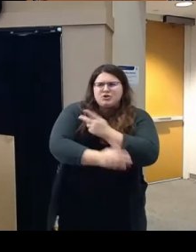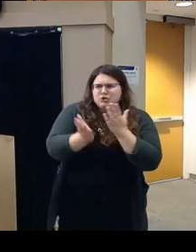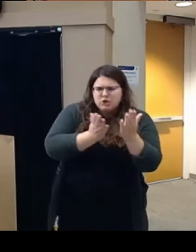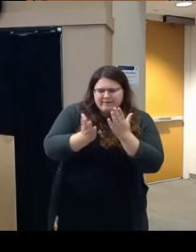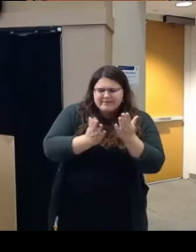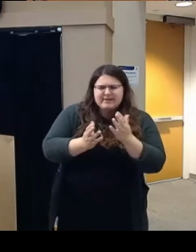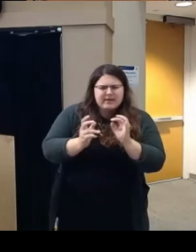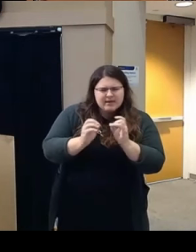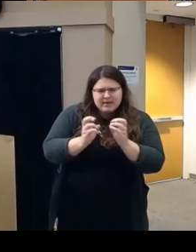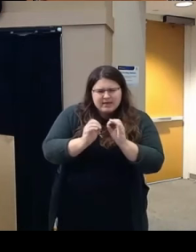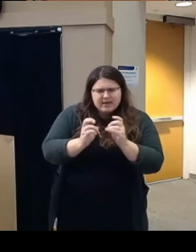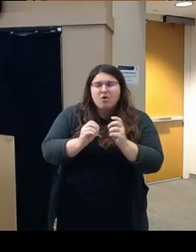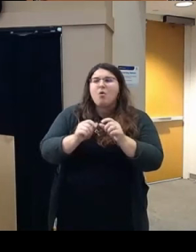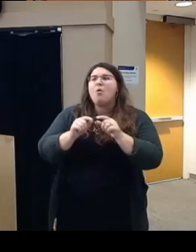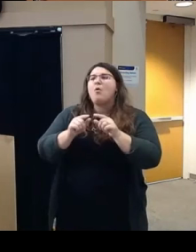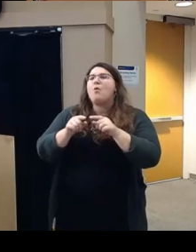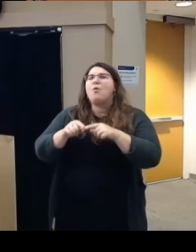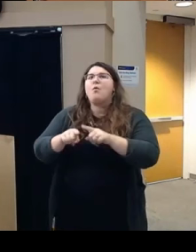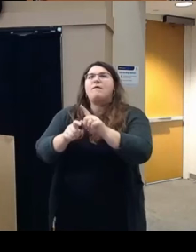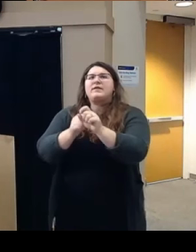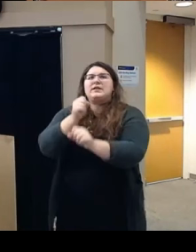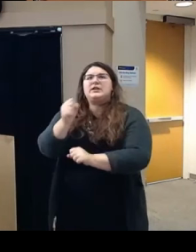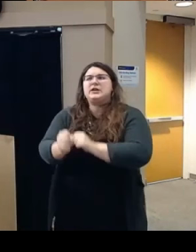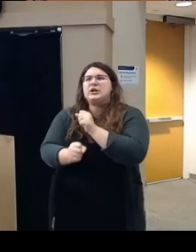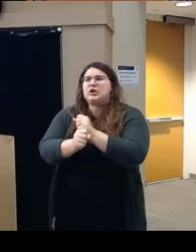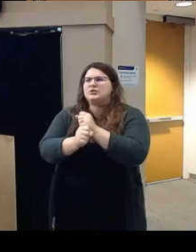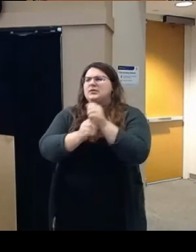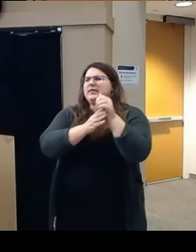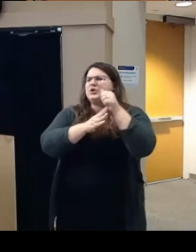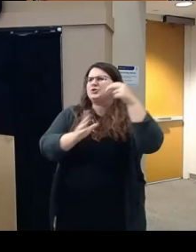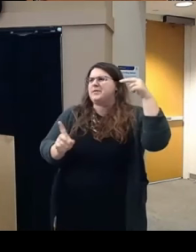over the years that got noticed um by leadership in the department and then that resulted in an